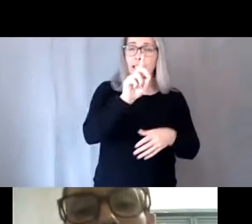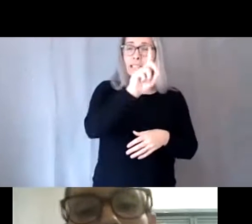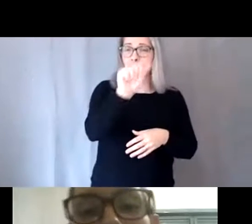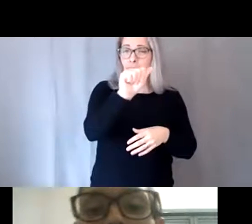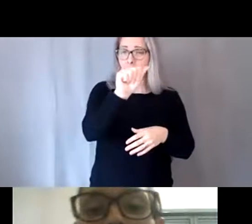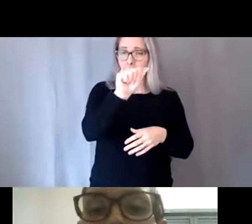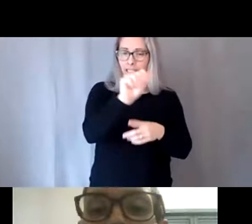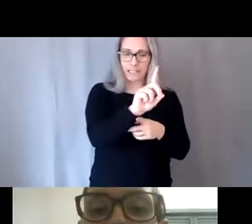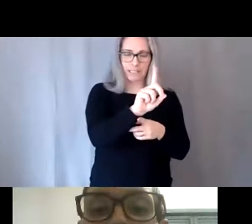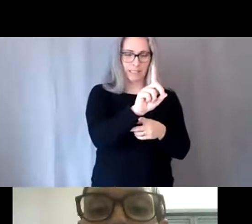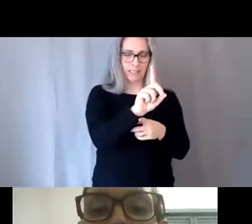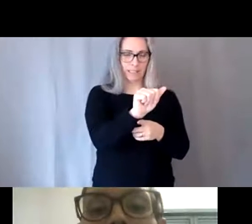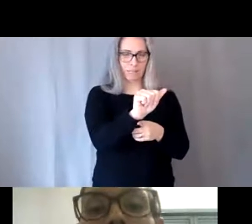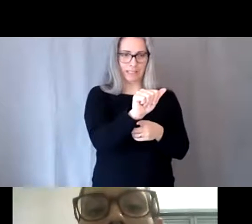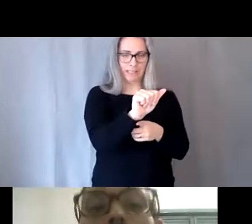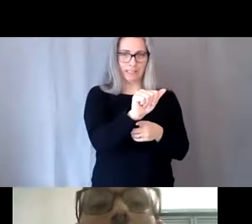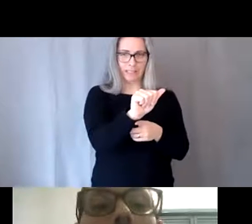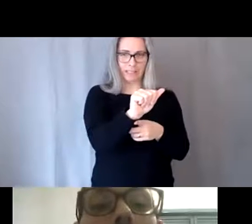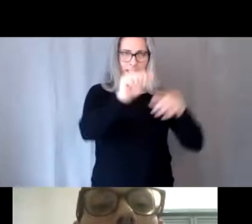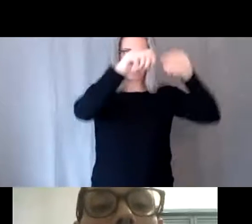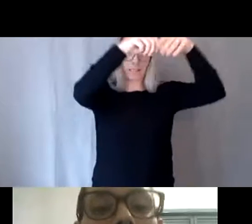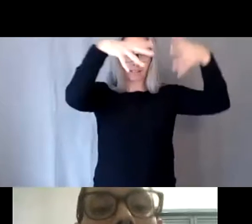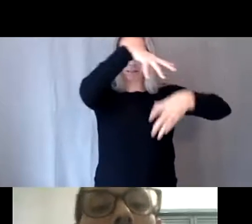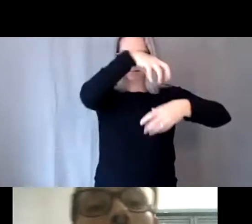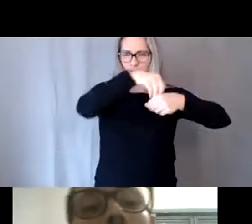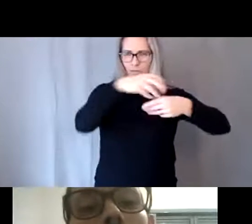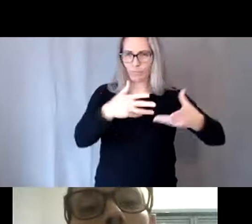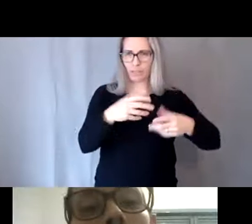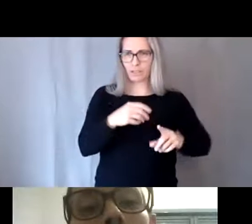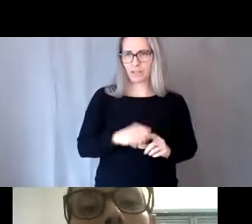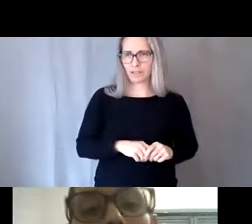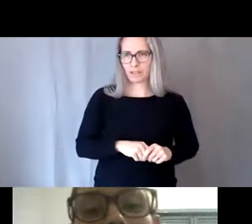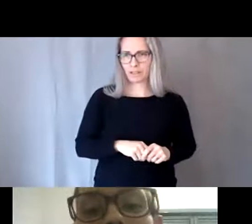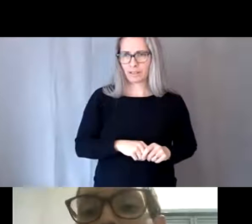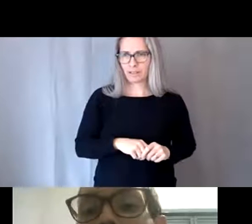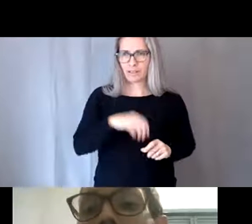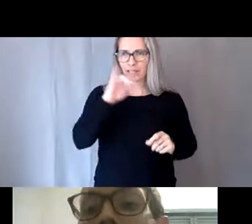is the negative counterpoint of what be the agglutinated components of